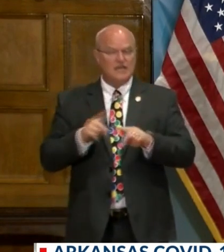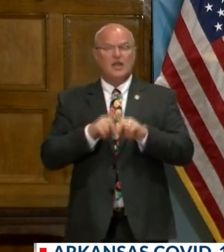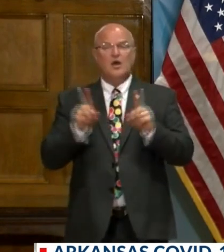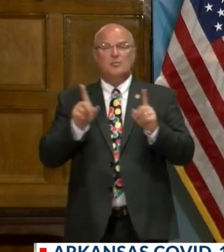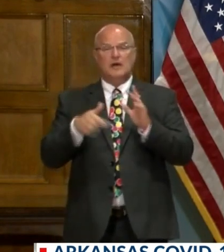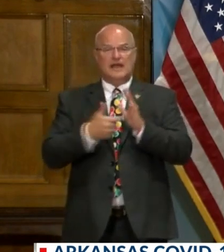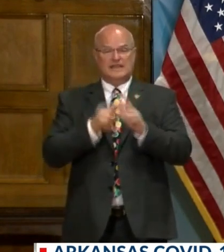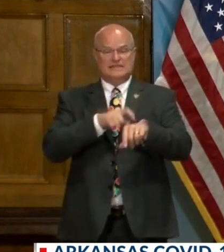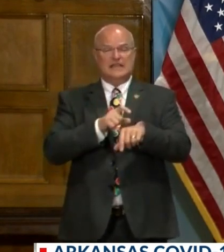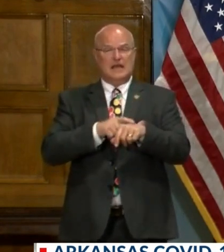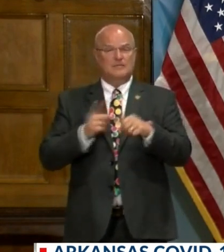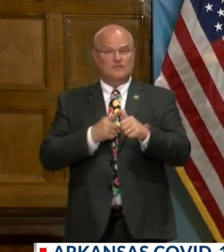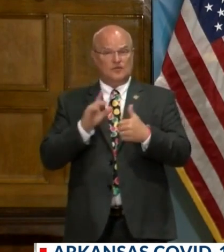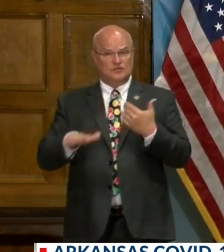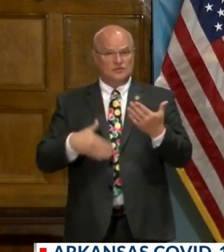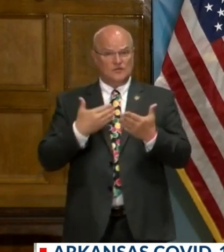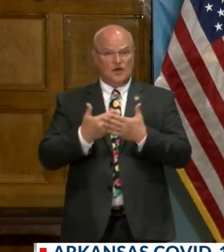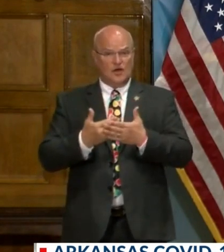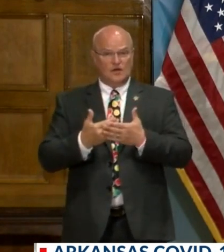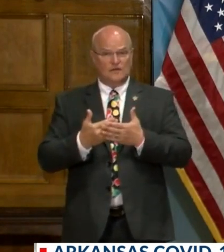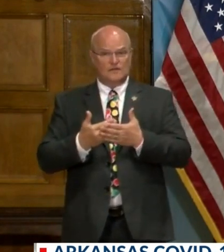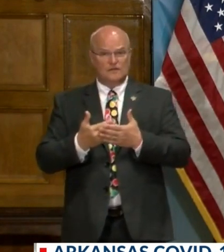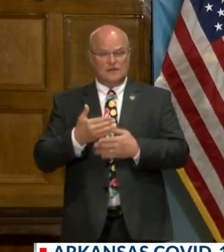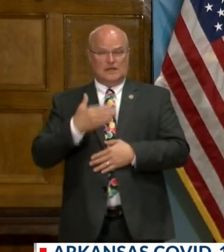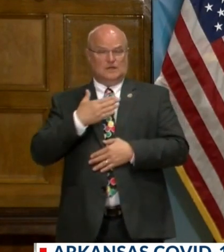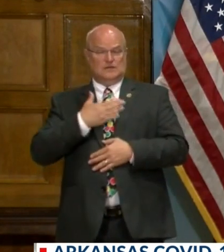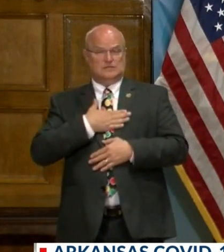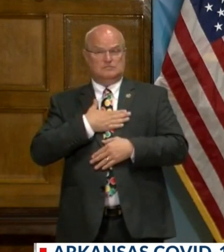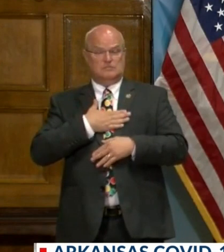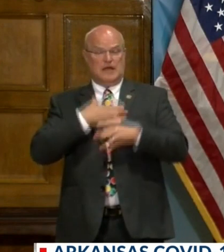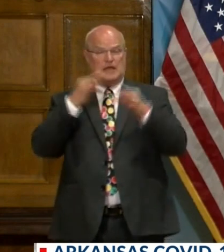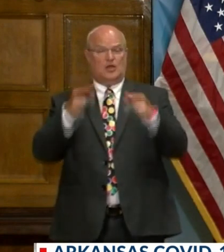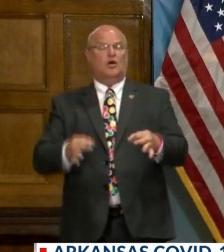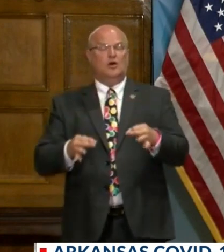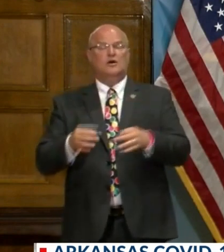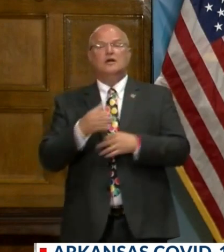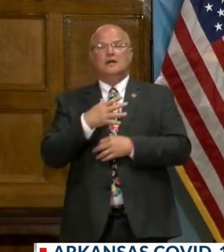WELL, YOU KNOW, WE REGRET ANY INCONVENIENCE OR MISUNDERSTANDING. IN THIS